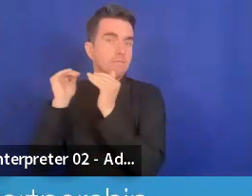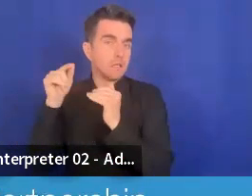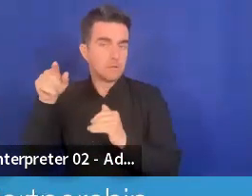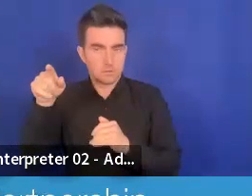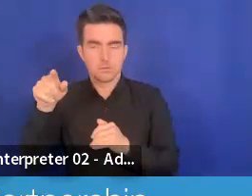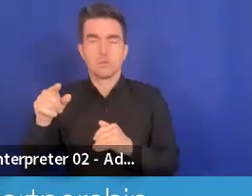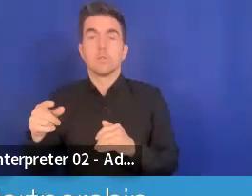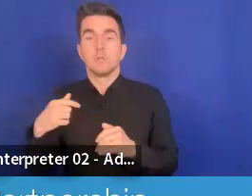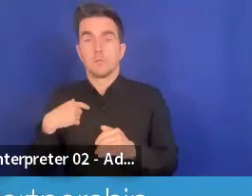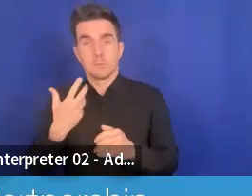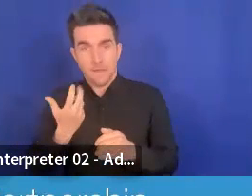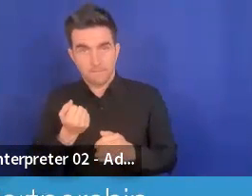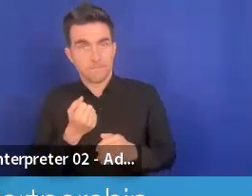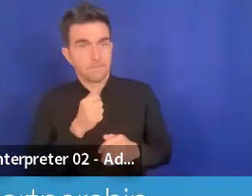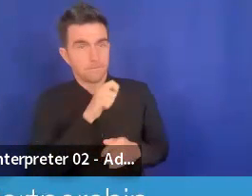that are the co facilitators of the process.